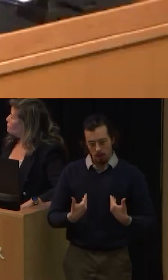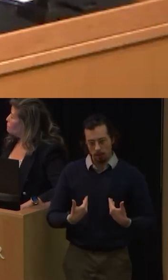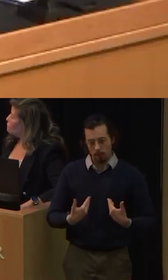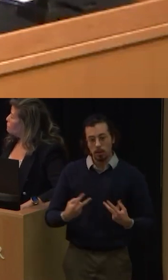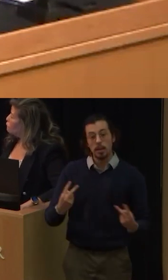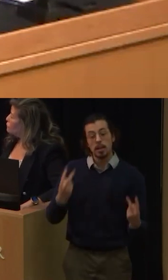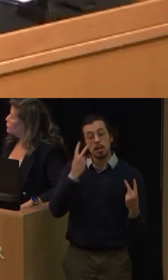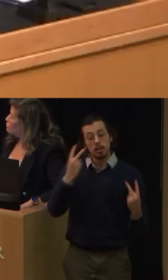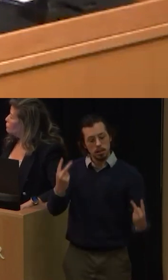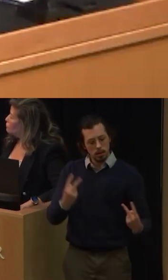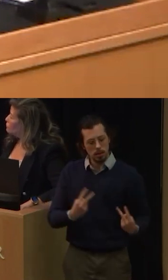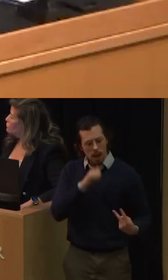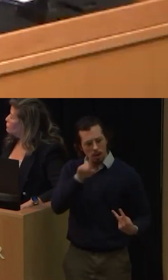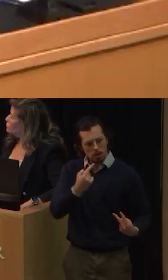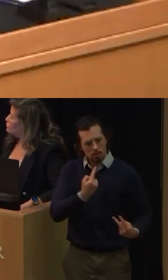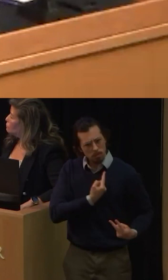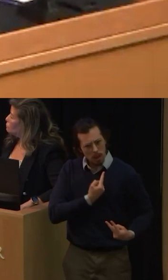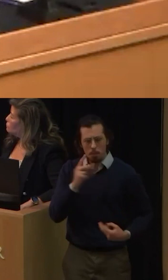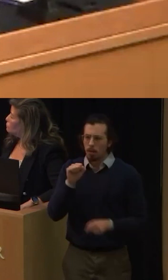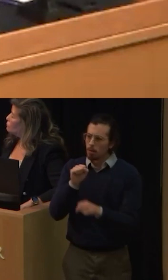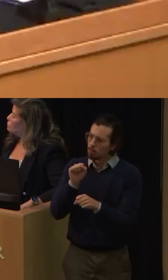and see not just me but the people who work for you